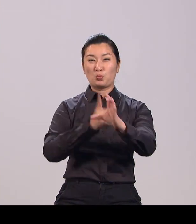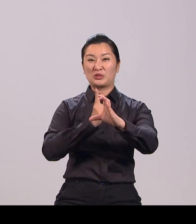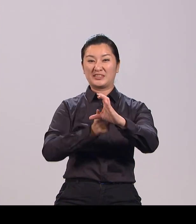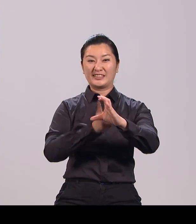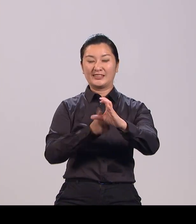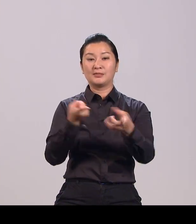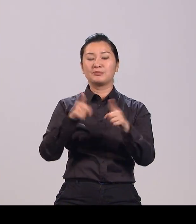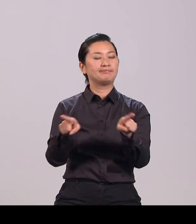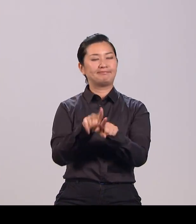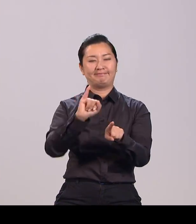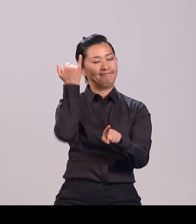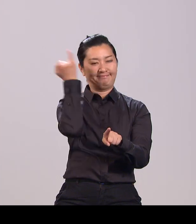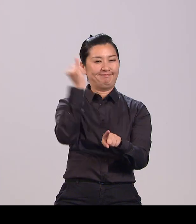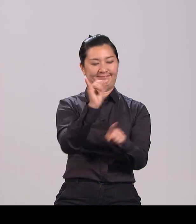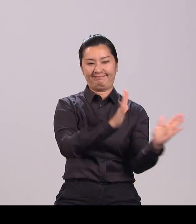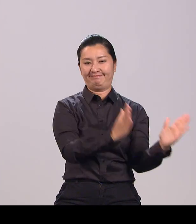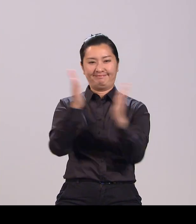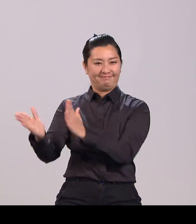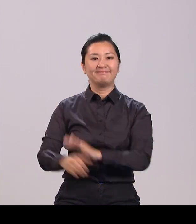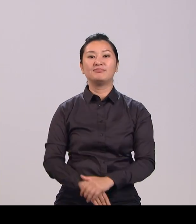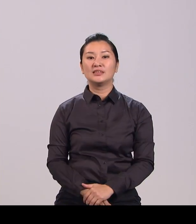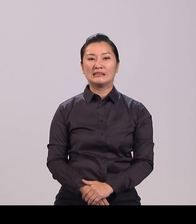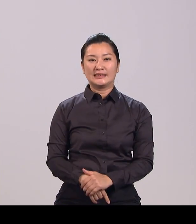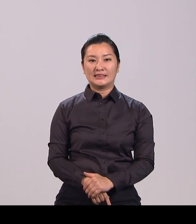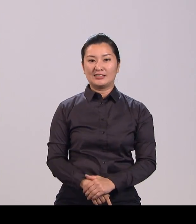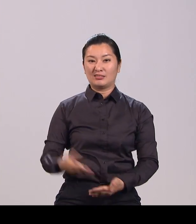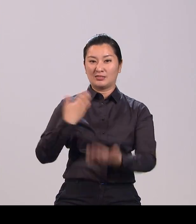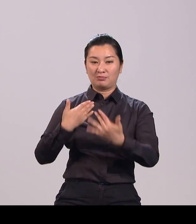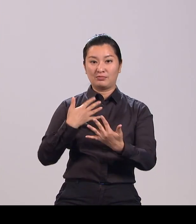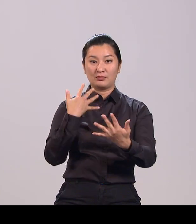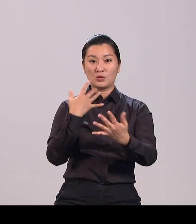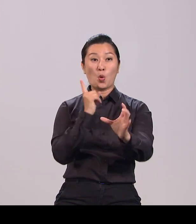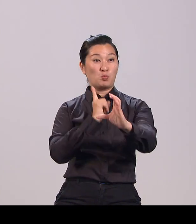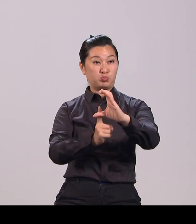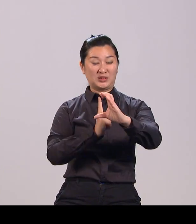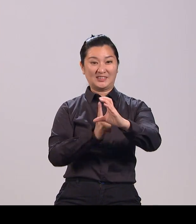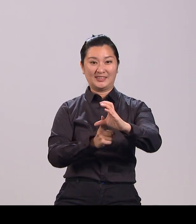That's why we had to change the jailors and put in Gurkha guards,don't speak Chinese, cannot be subverted. (they) don't speak Chinese, cannot be subverted.